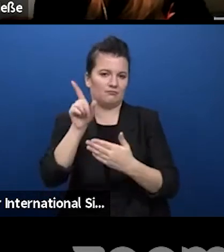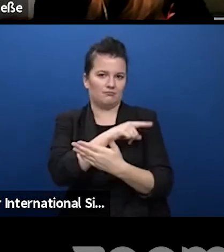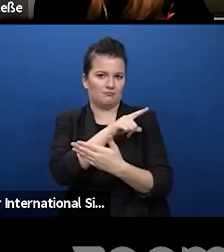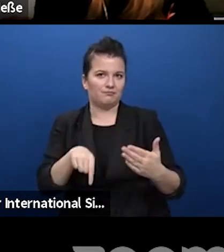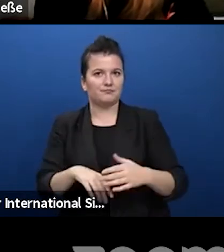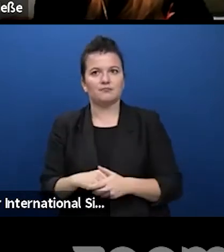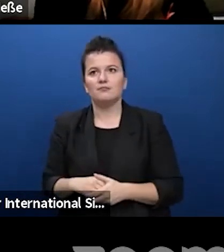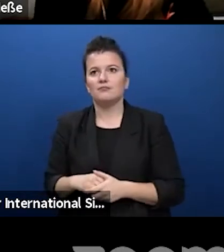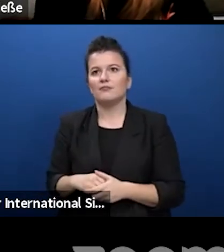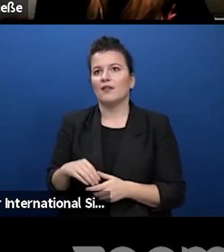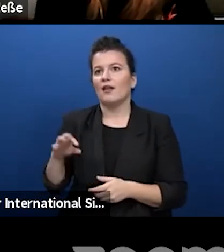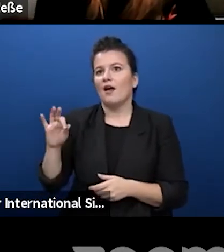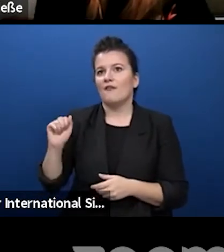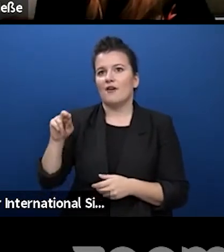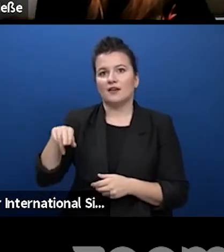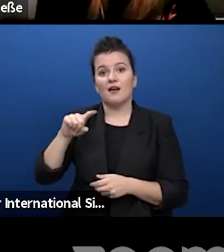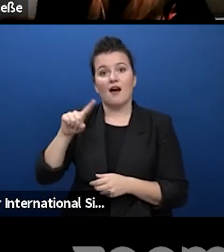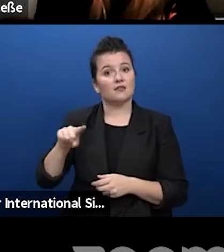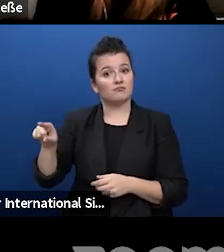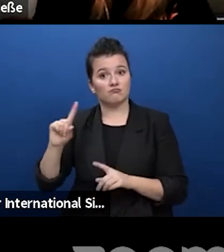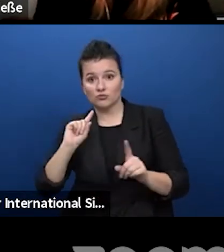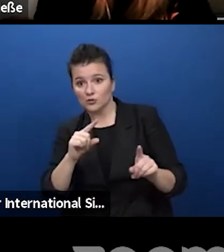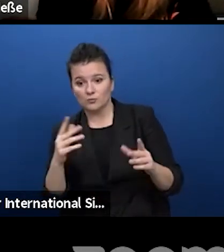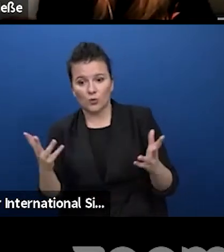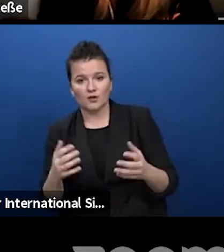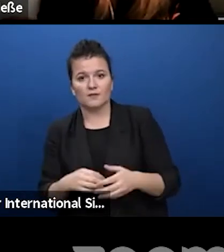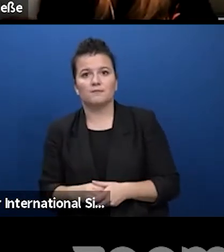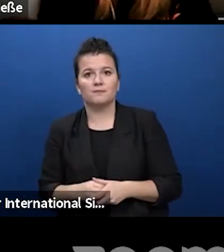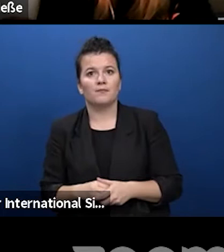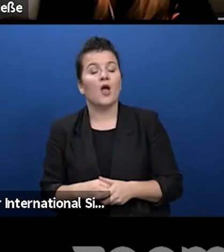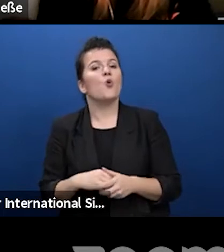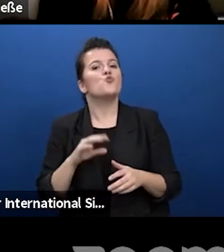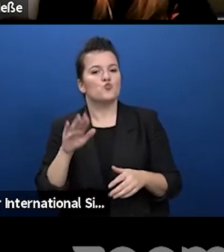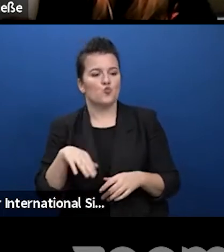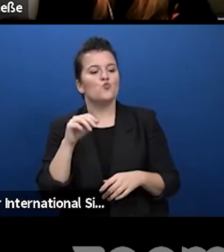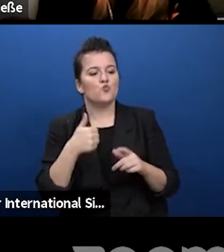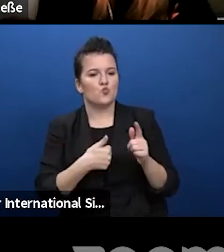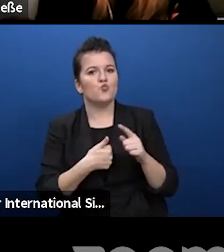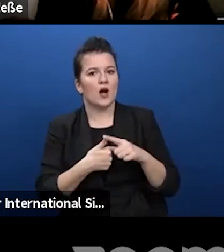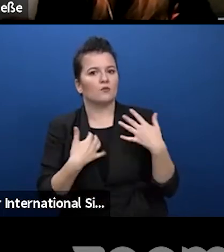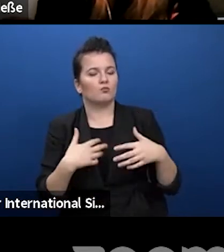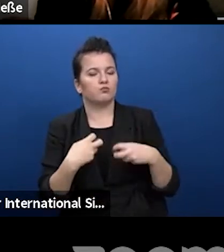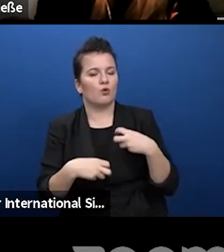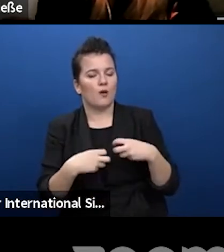Well, I think one difficulty that I've met during my work with trying to